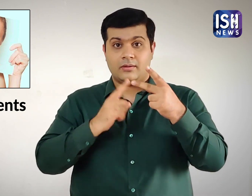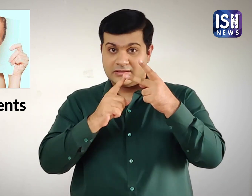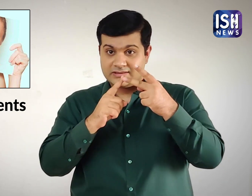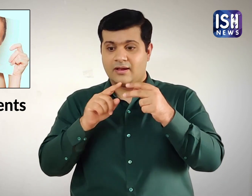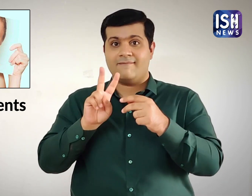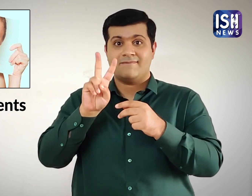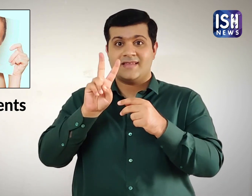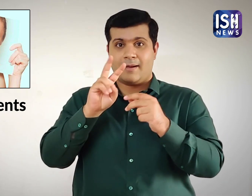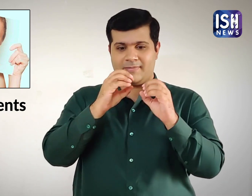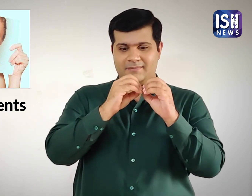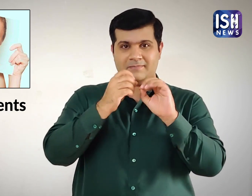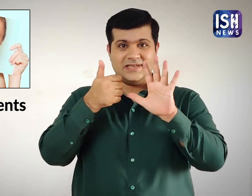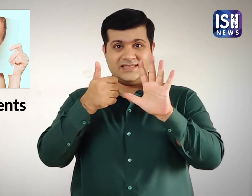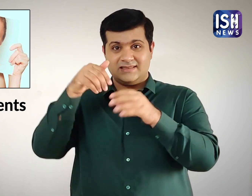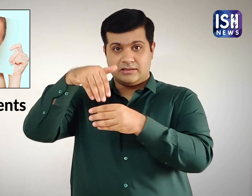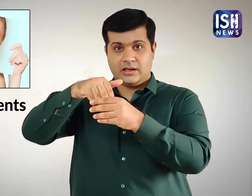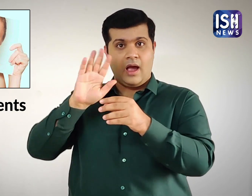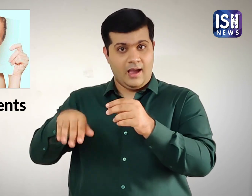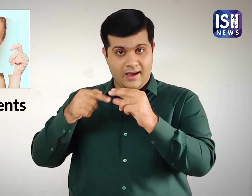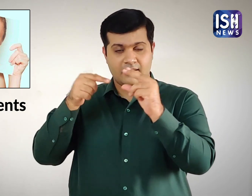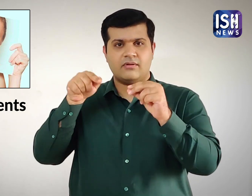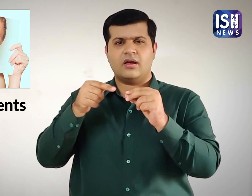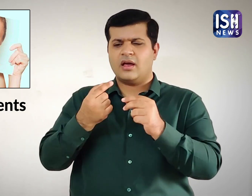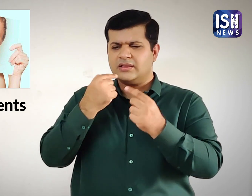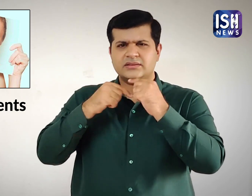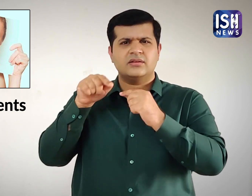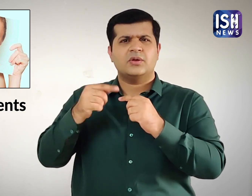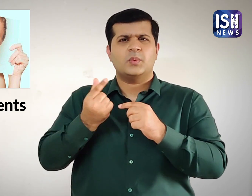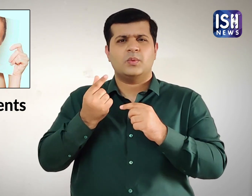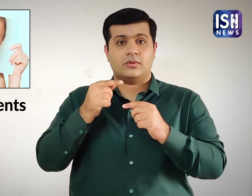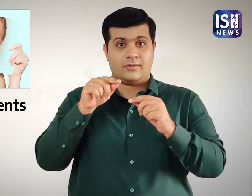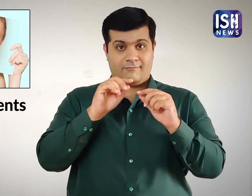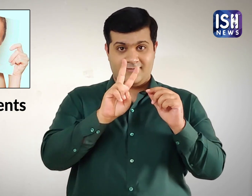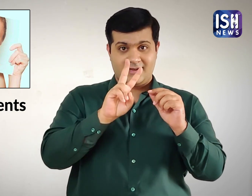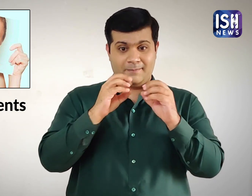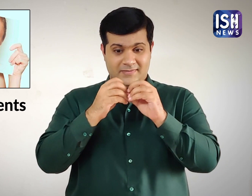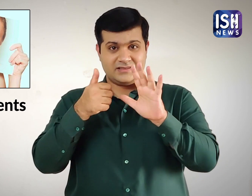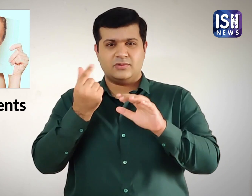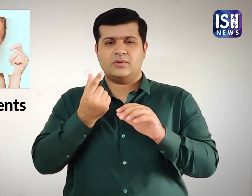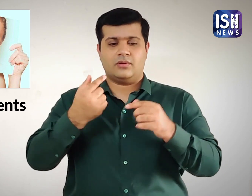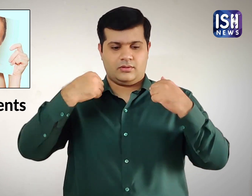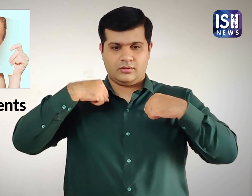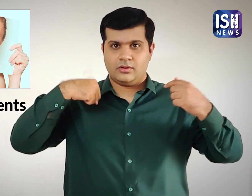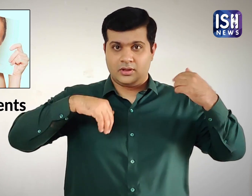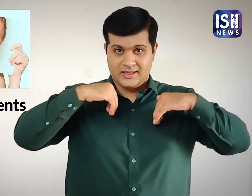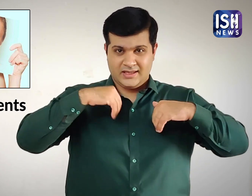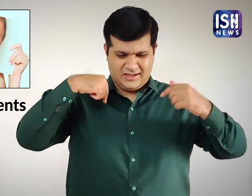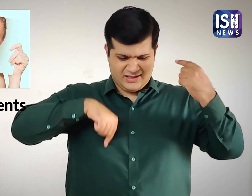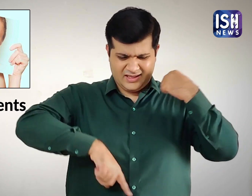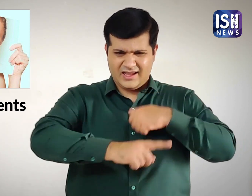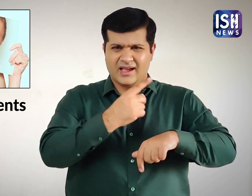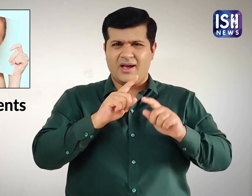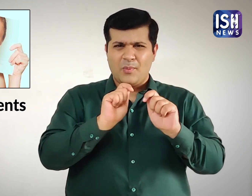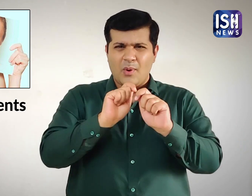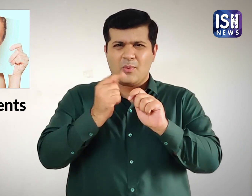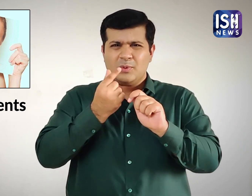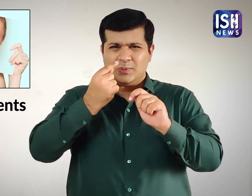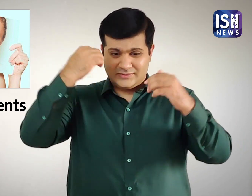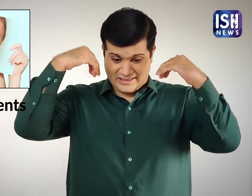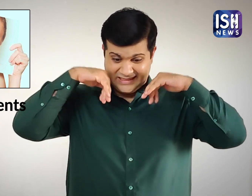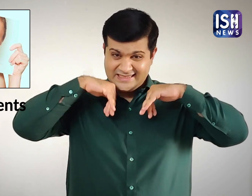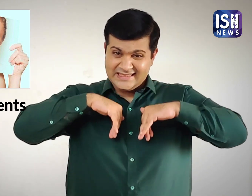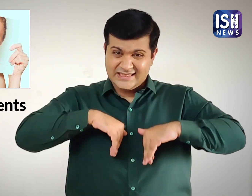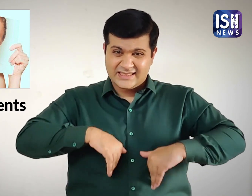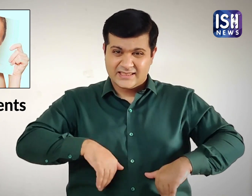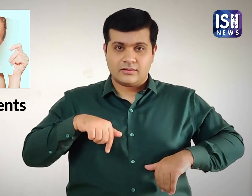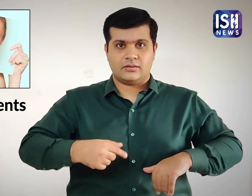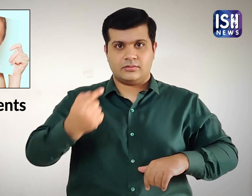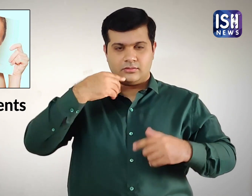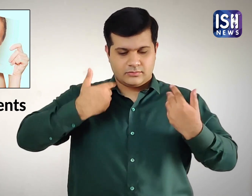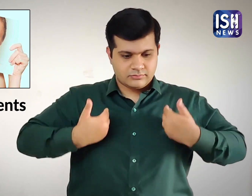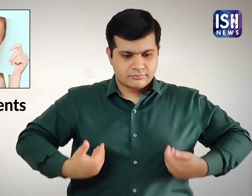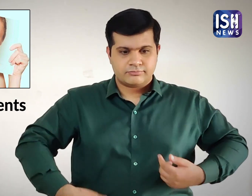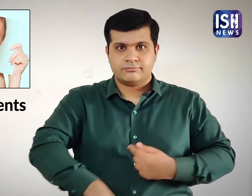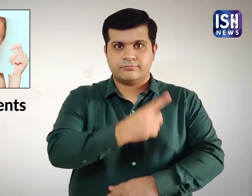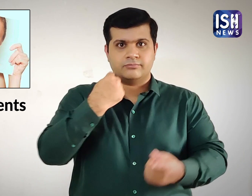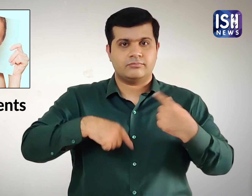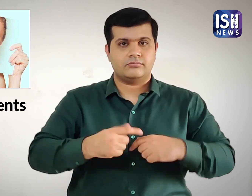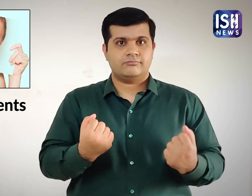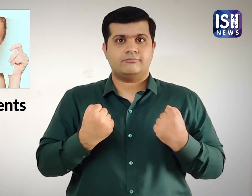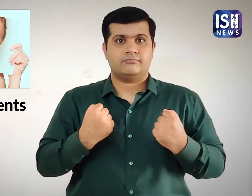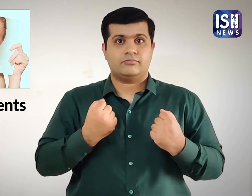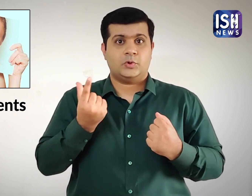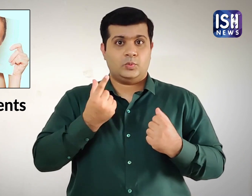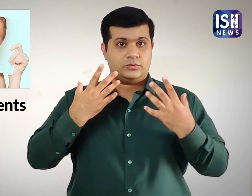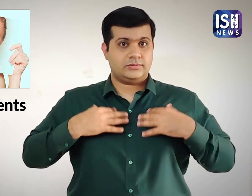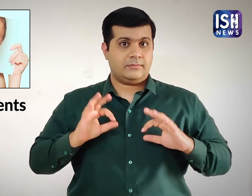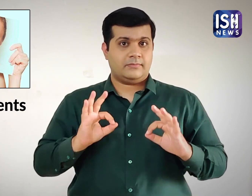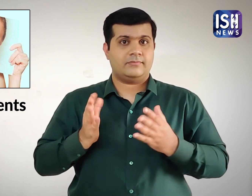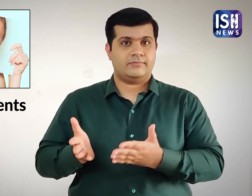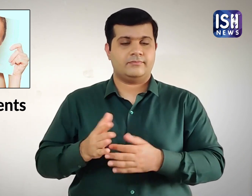Vitamin B6 which is an important nutrient that is used for various bodily functions.